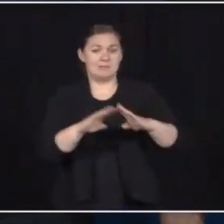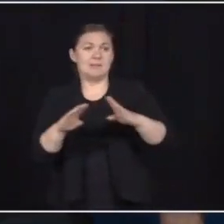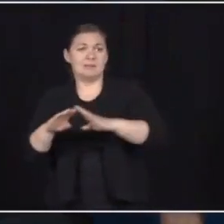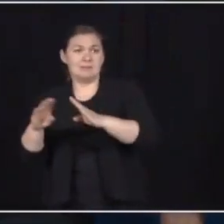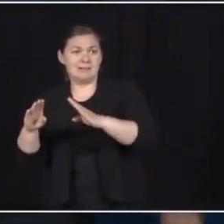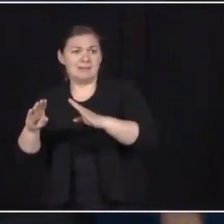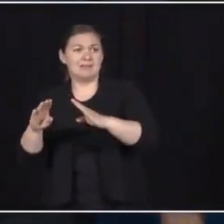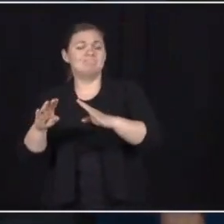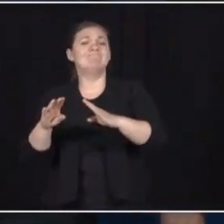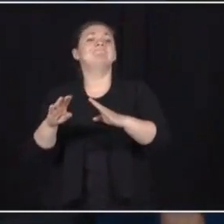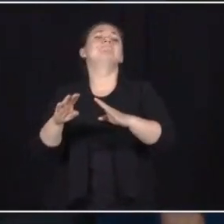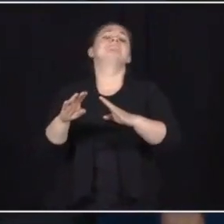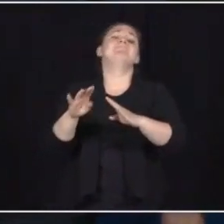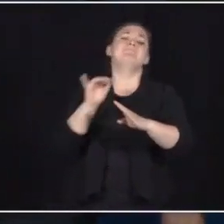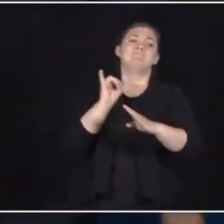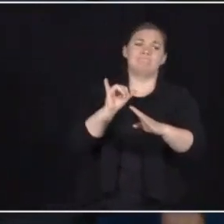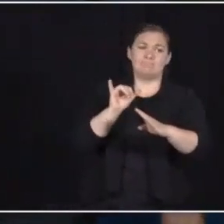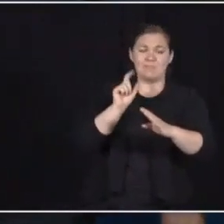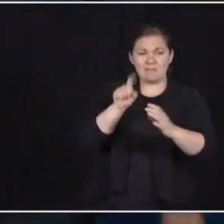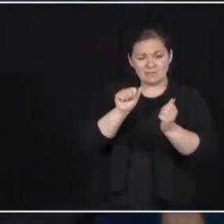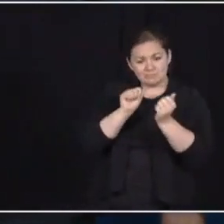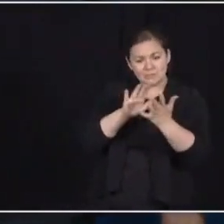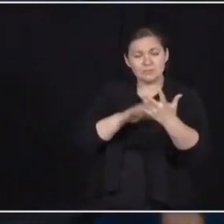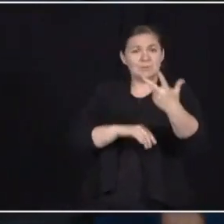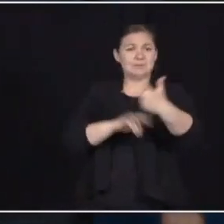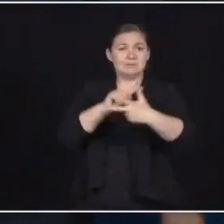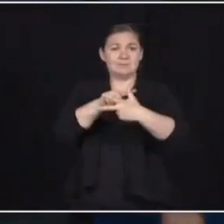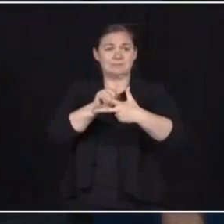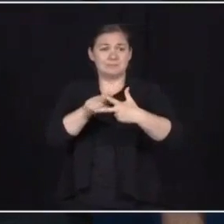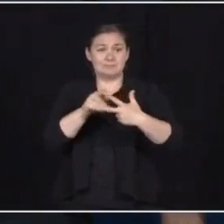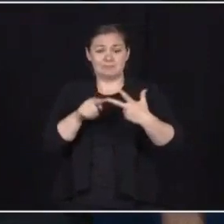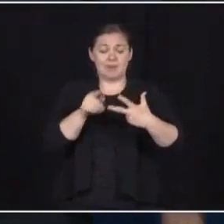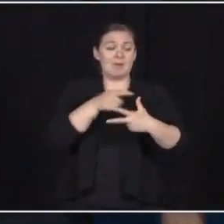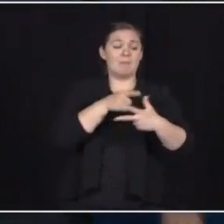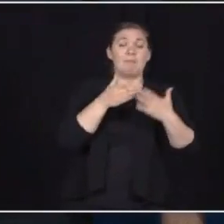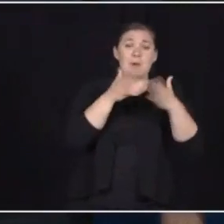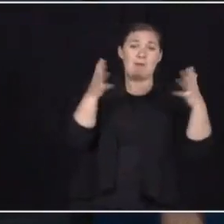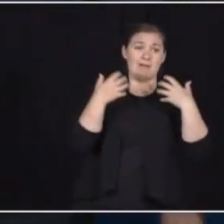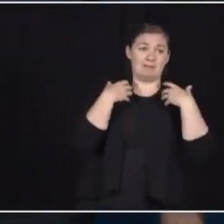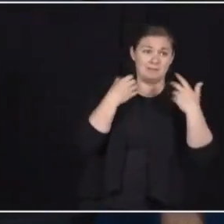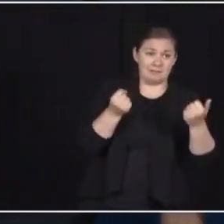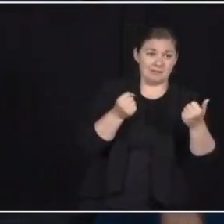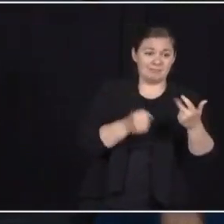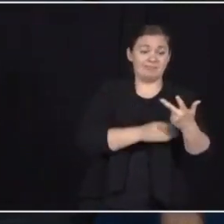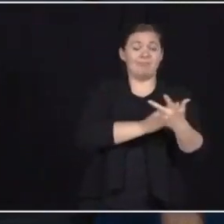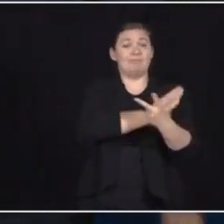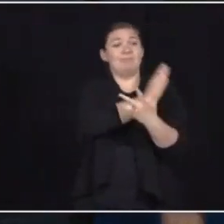and make sure that we come back and is stronger than ever. I would turn us over to minister McLeod.